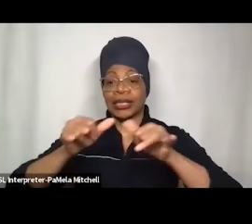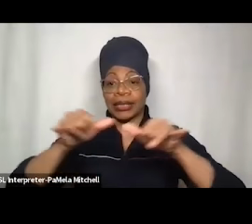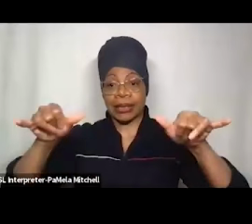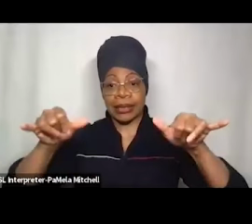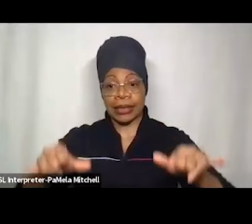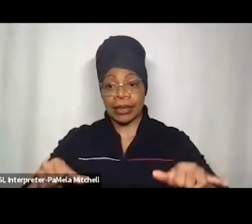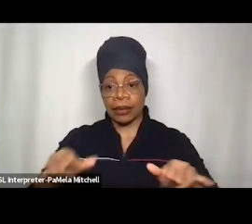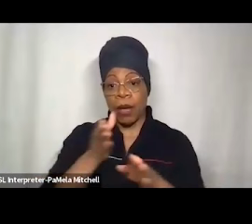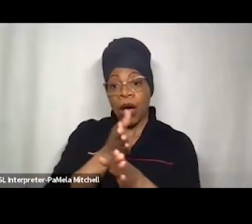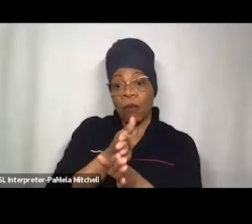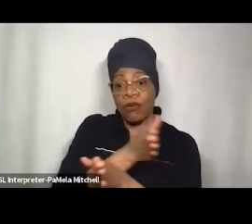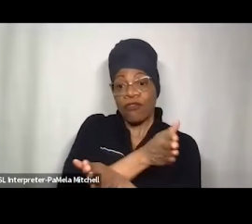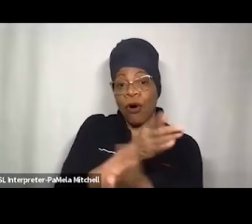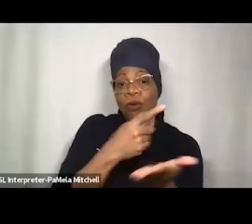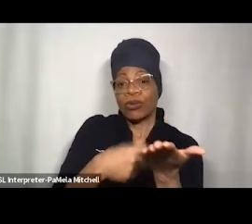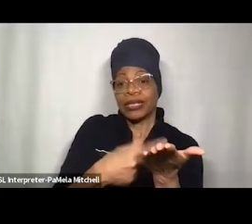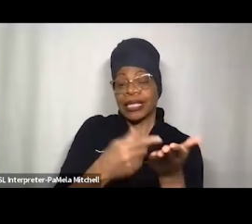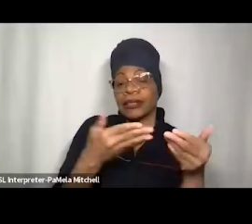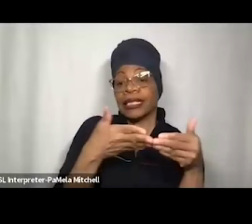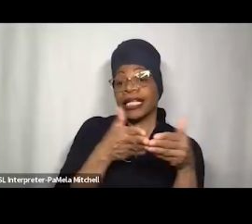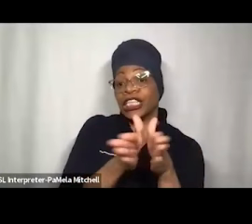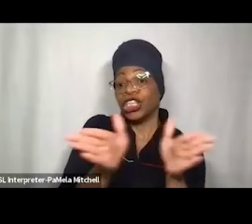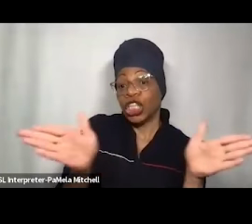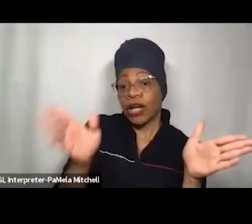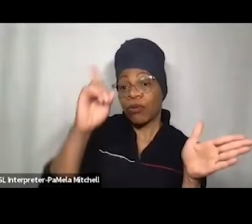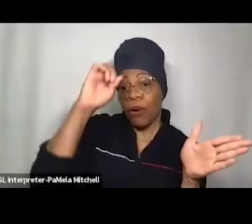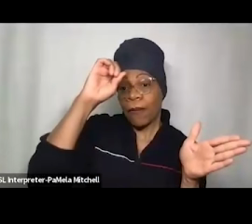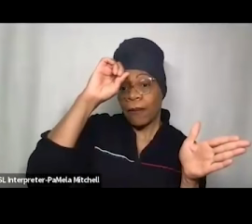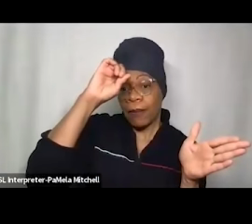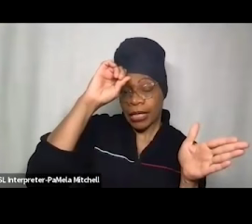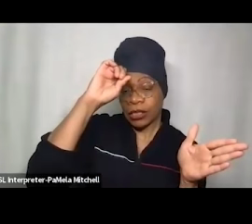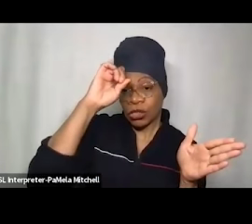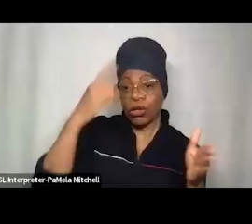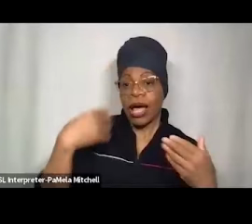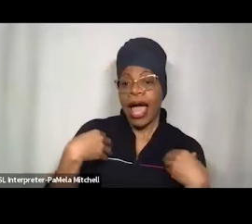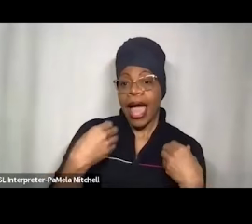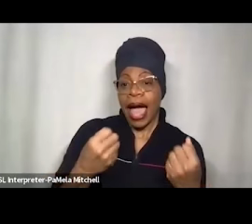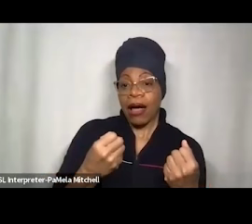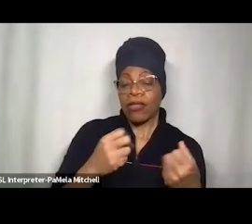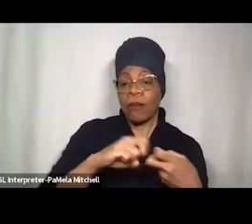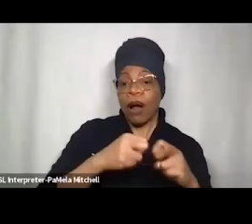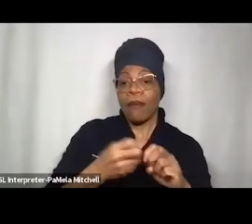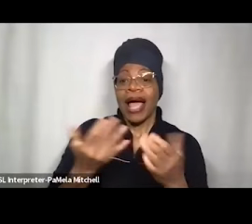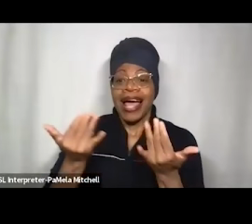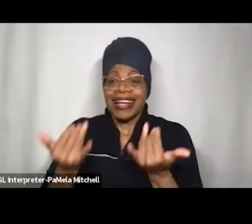about just general major mental health problems, now we're talking about diagnosable problems.